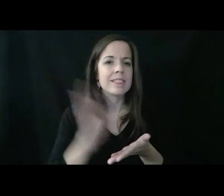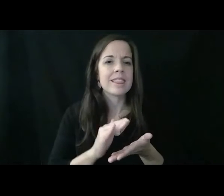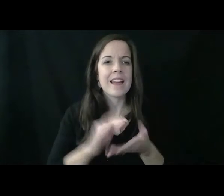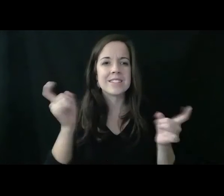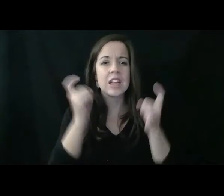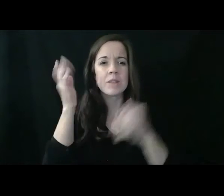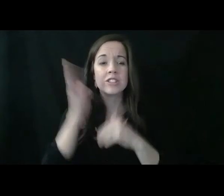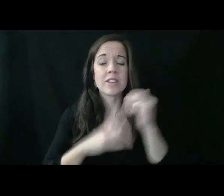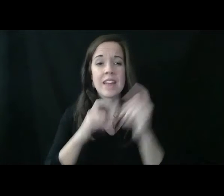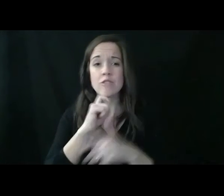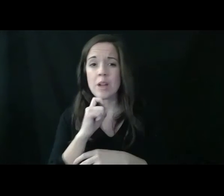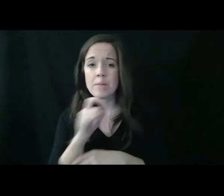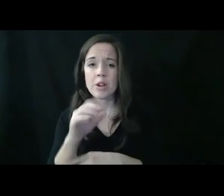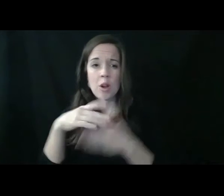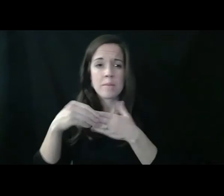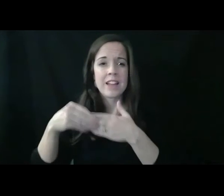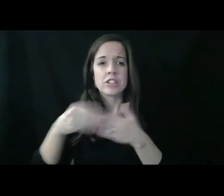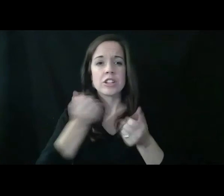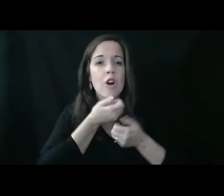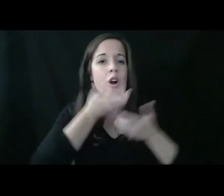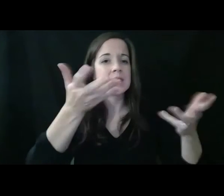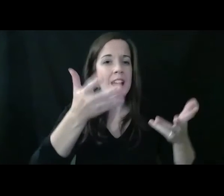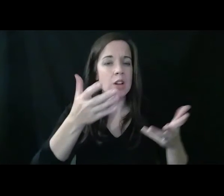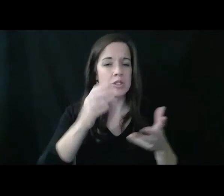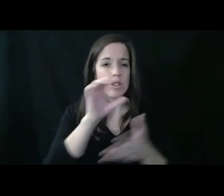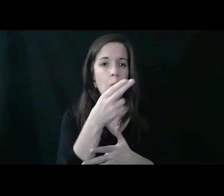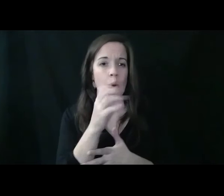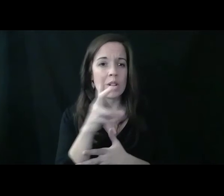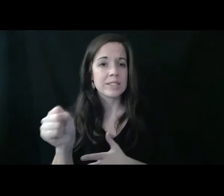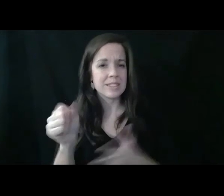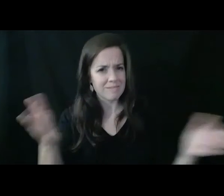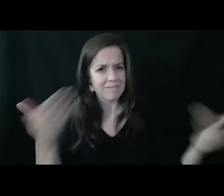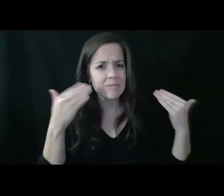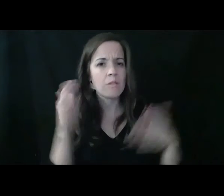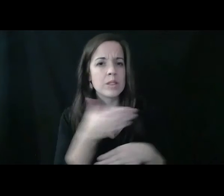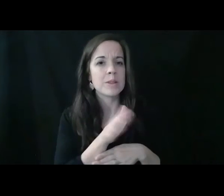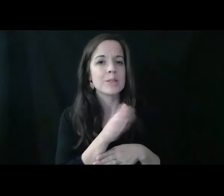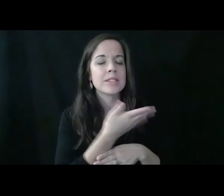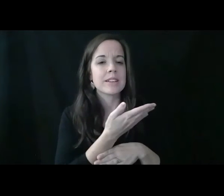she calls out to the horns: I am all for the music, and turns her arms into cradles.